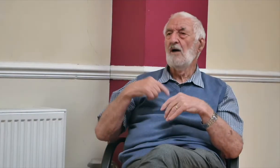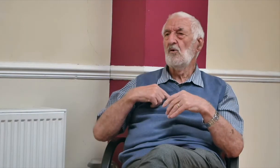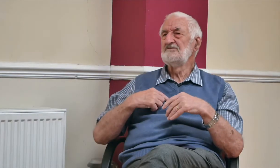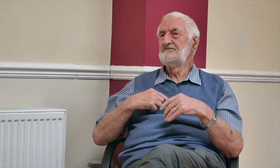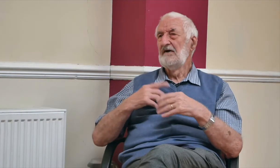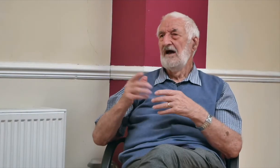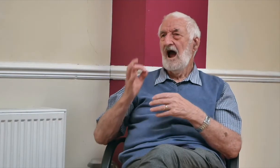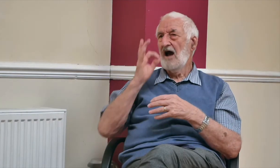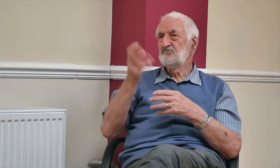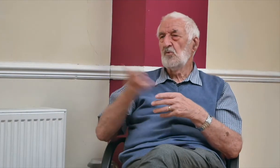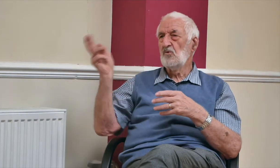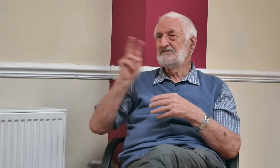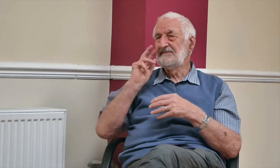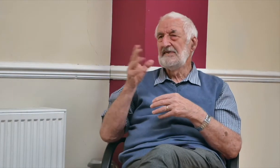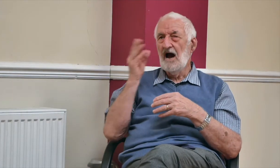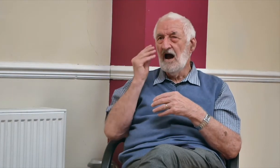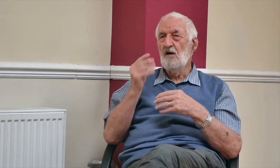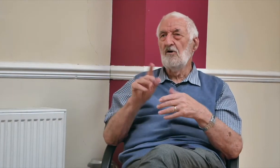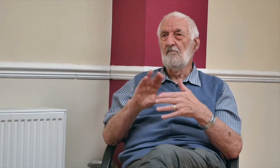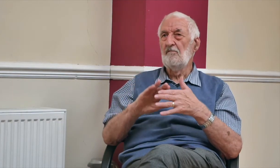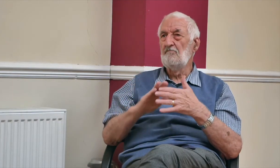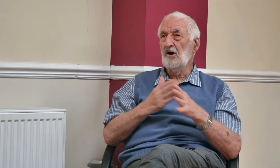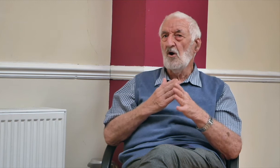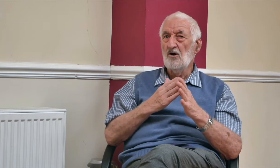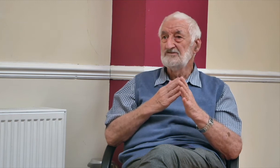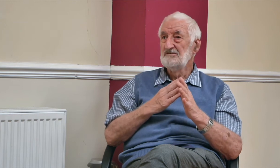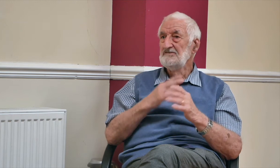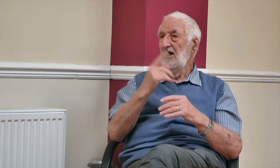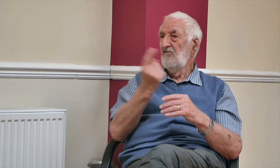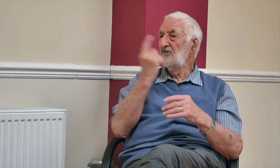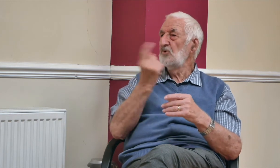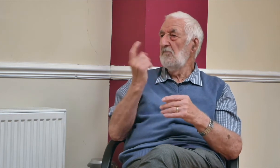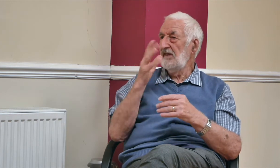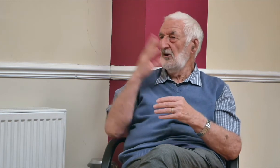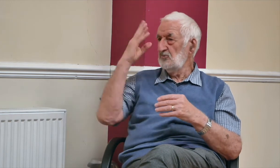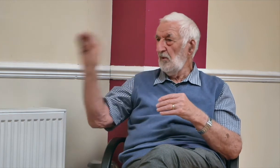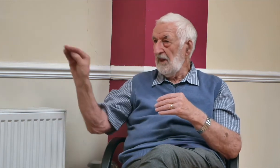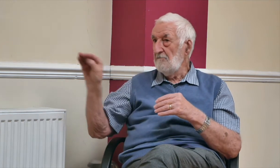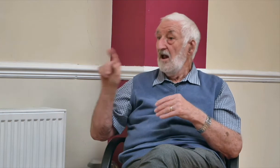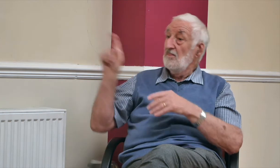I was asked to appear on SeeHear, because someone had told them about me.